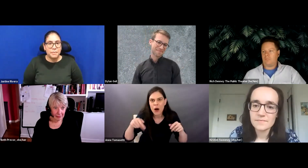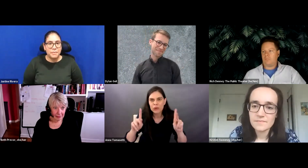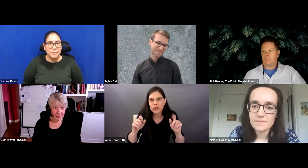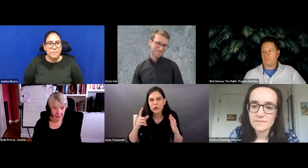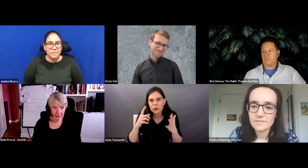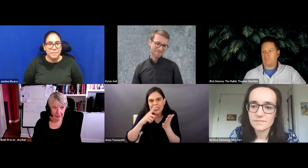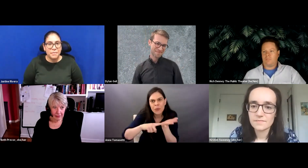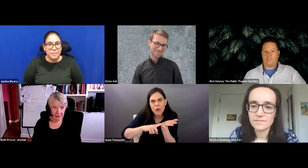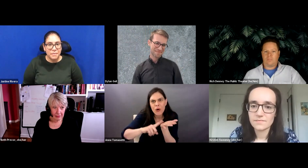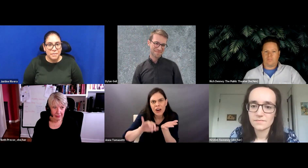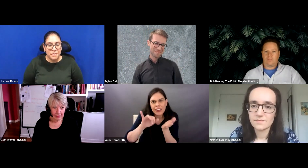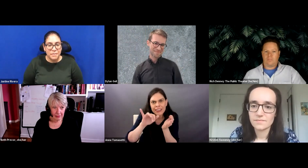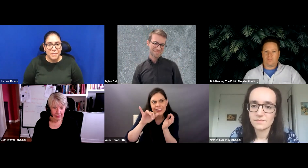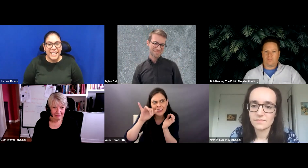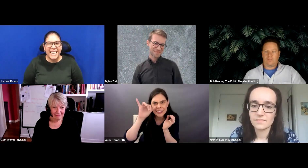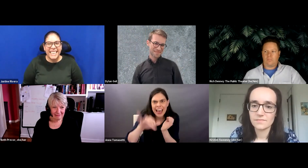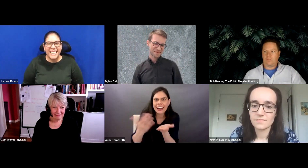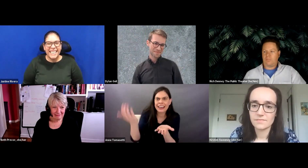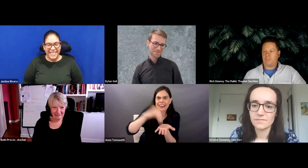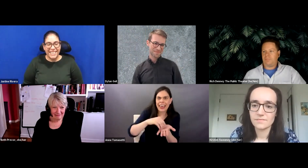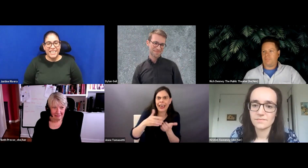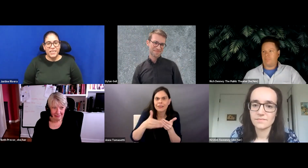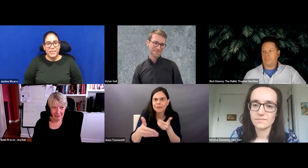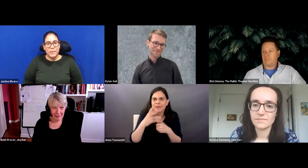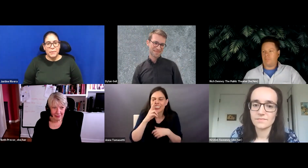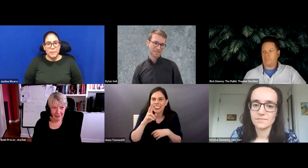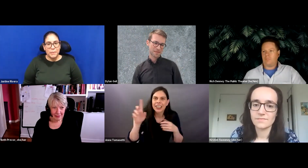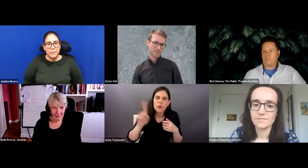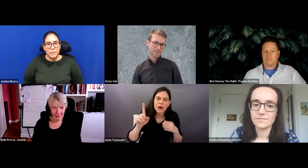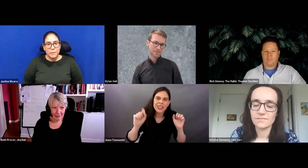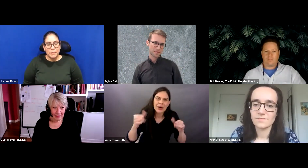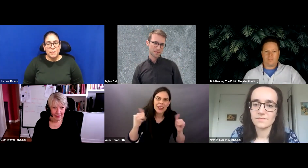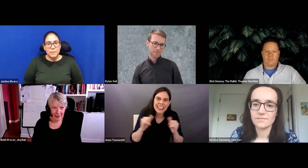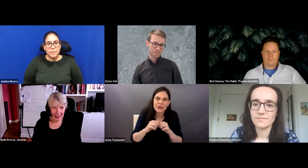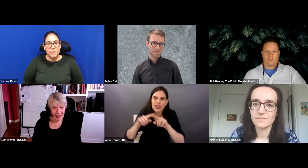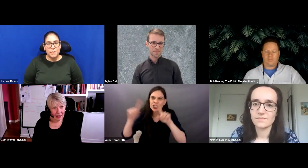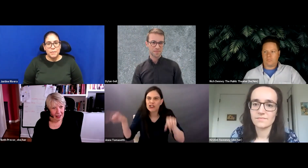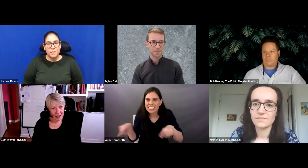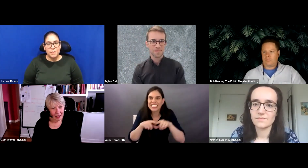interpreter didn't unmute herself. So if we were to see